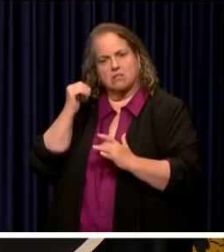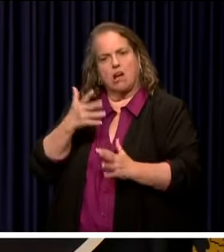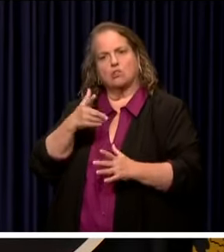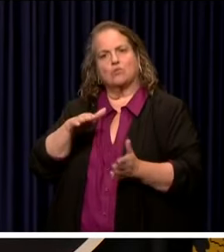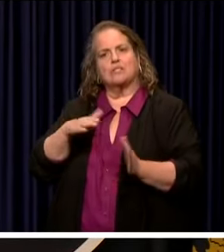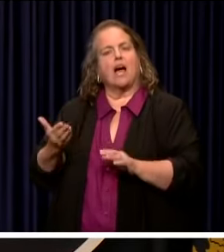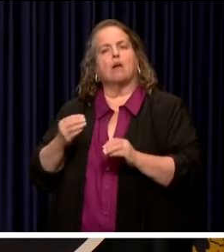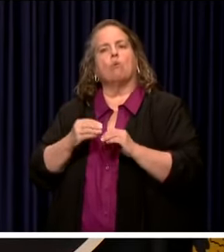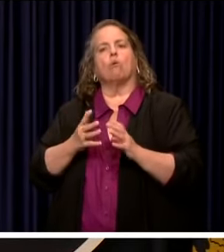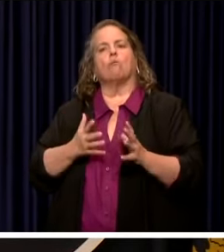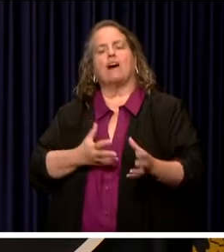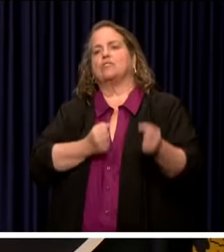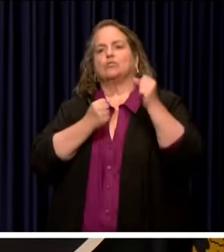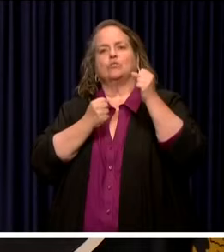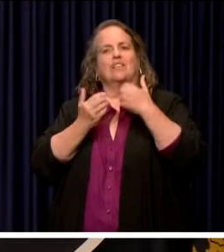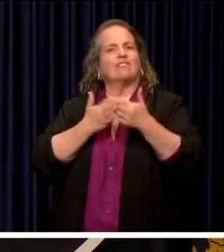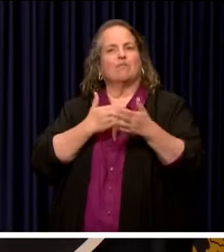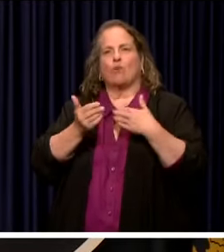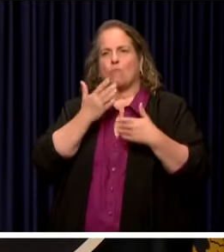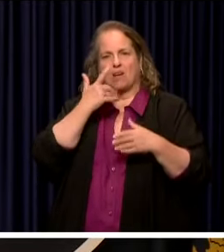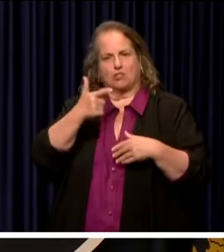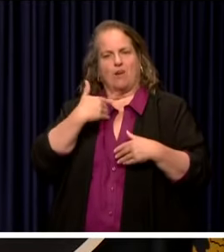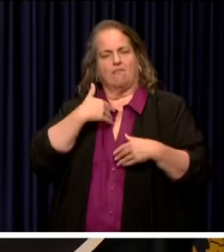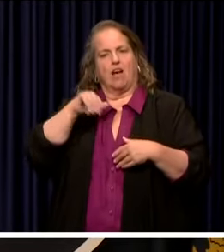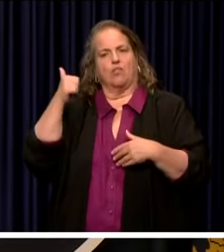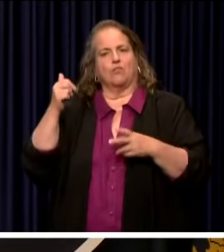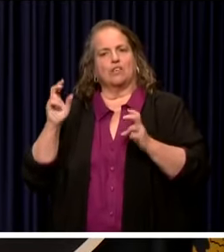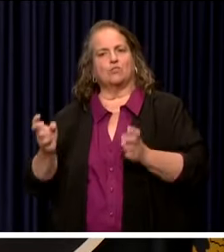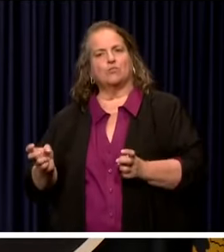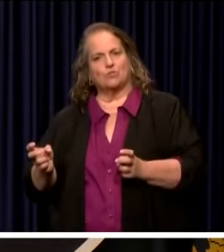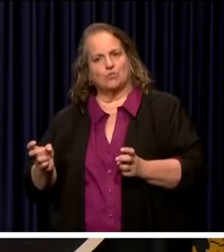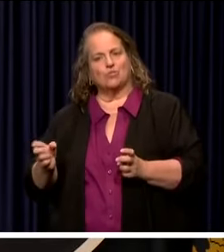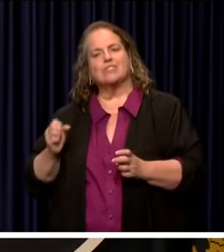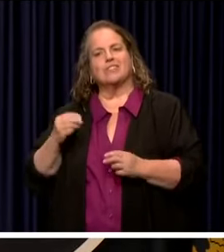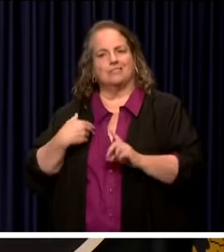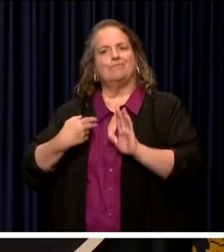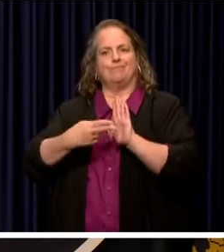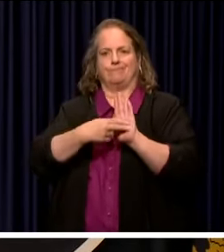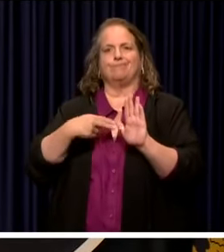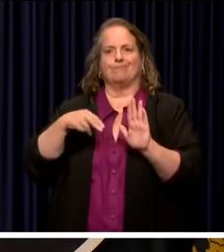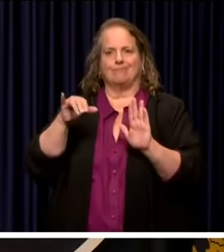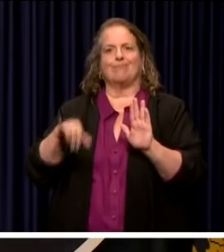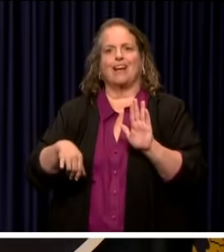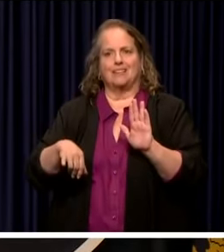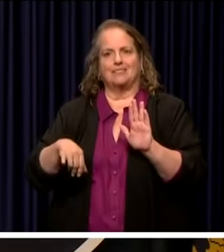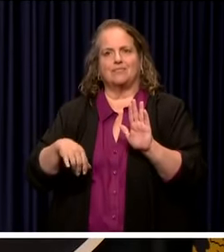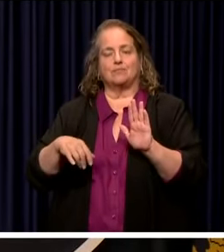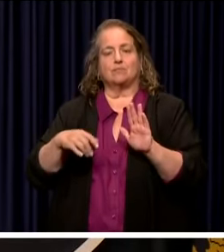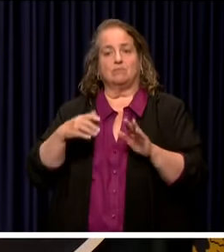WE'RE GOING TO HAVE SOME ANNOUNCEMENTS VERY SOON ON THAT,